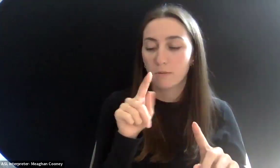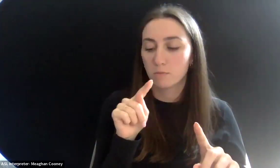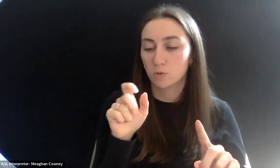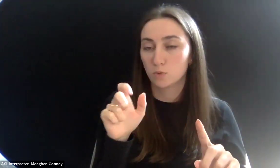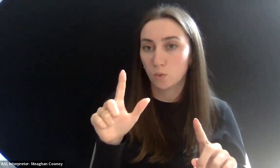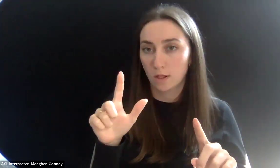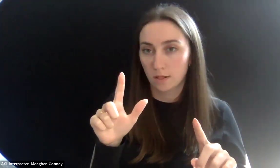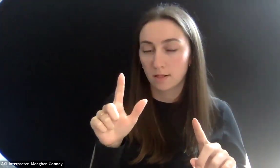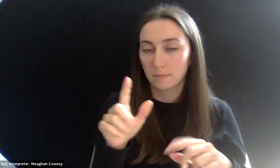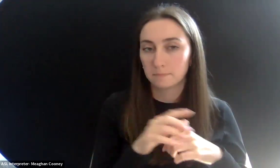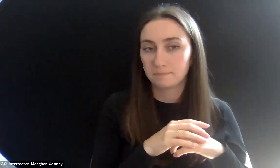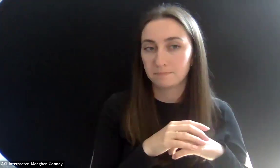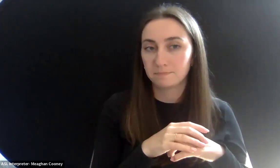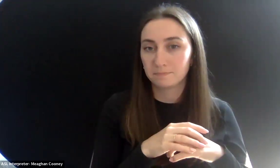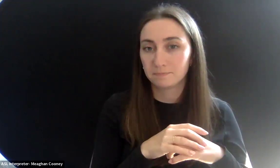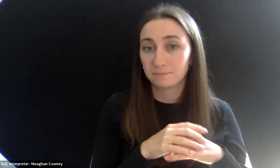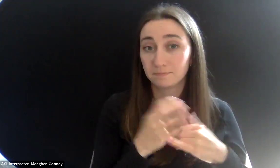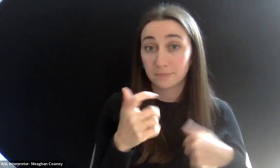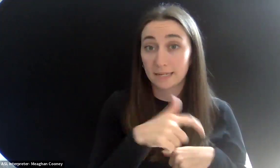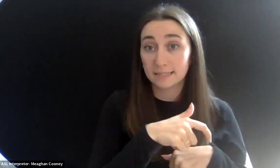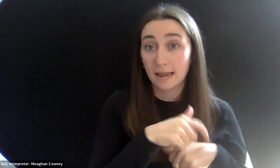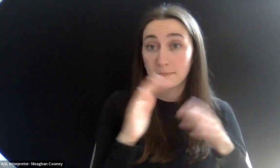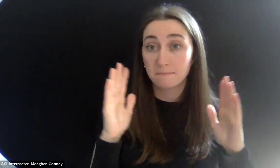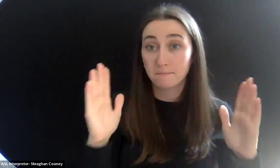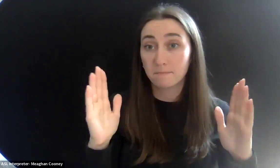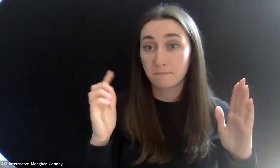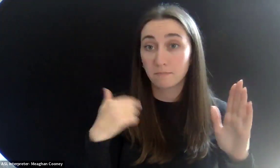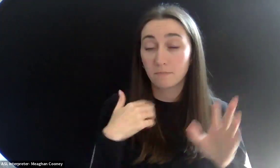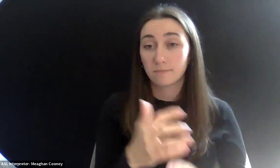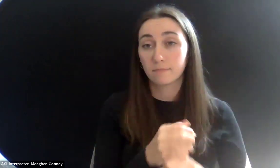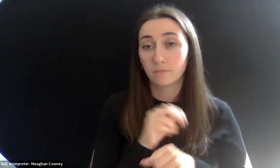So in this time period we received 362 new project